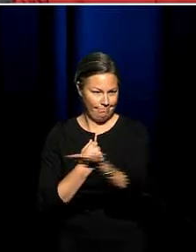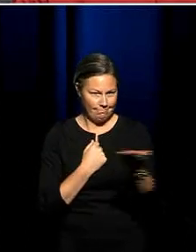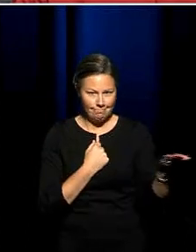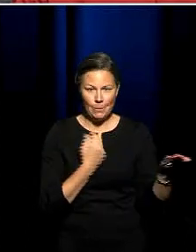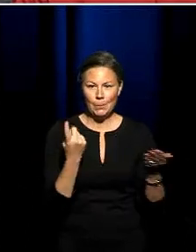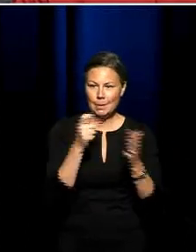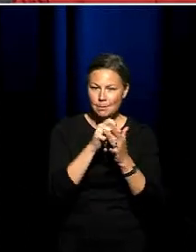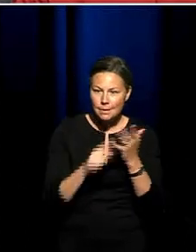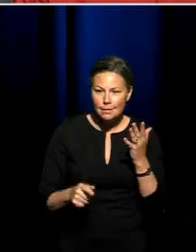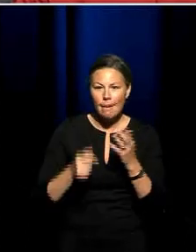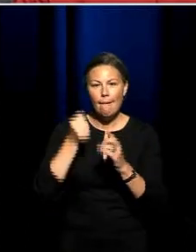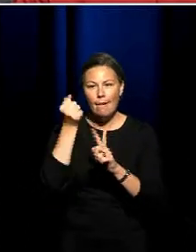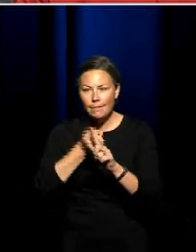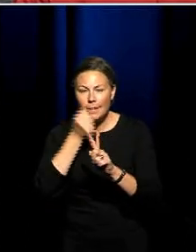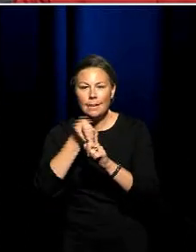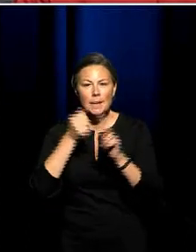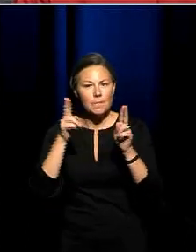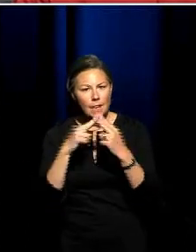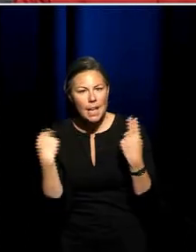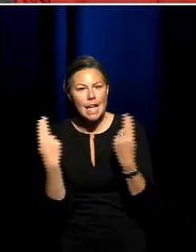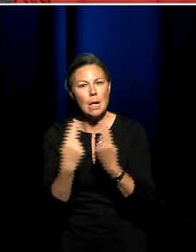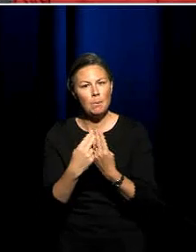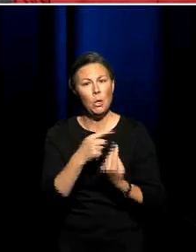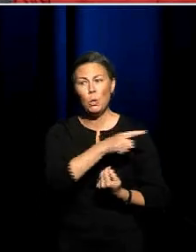others who have long recognised that people with disability in this country